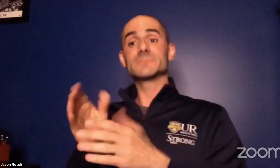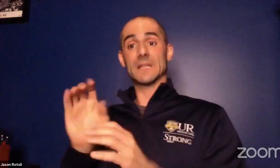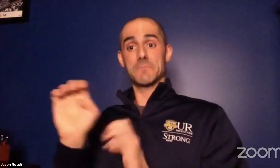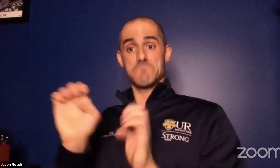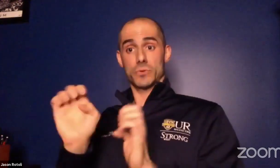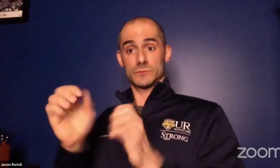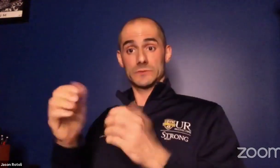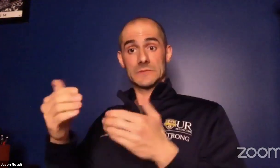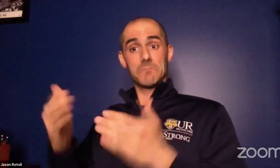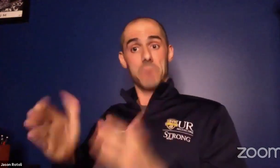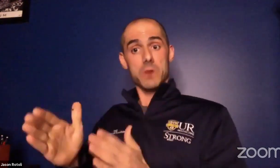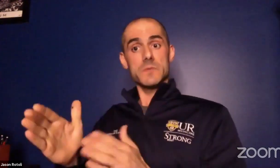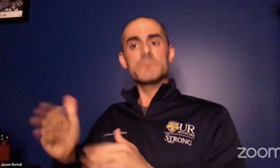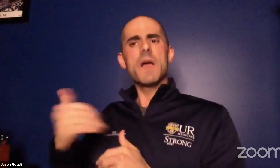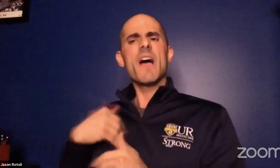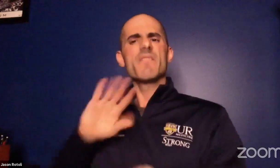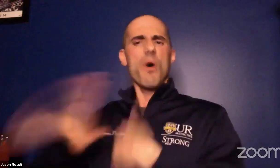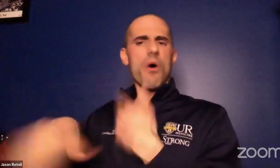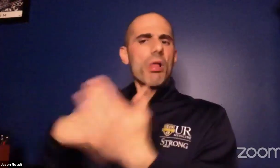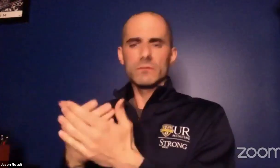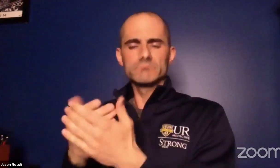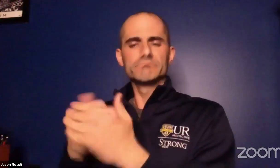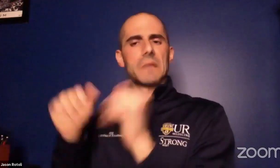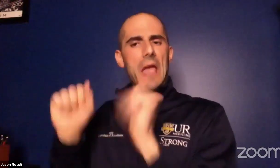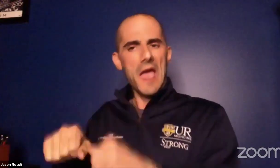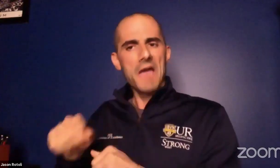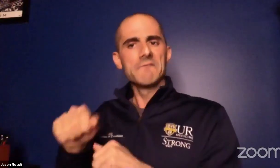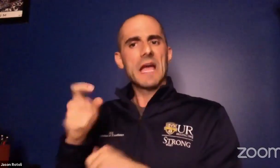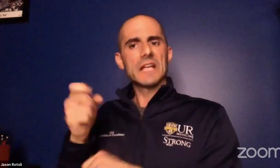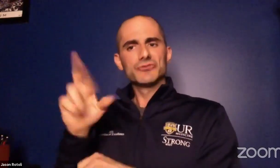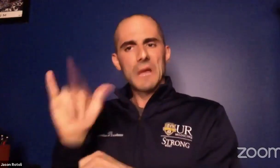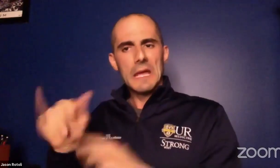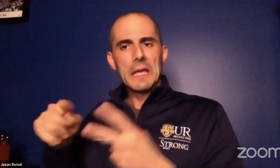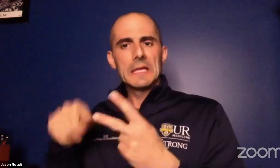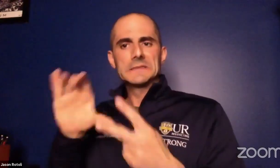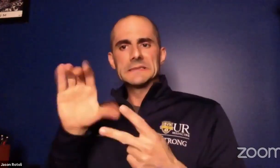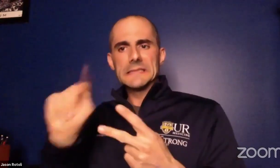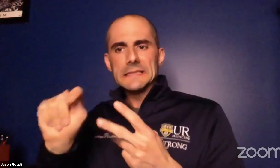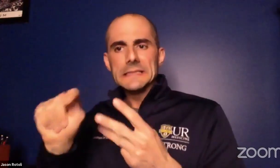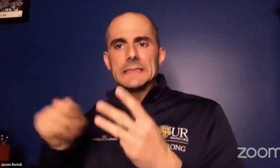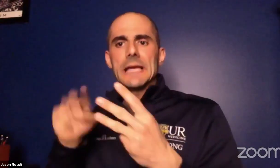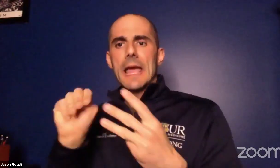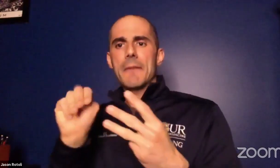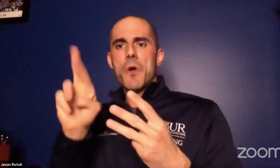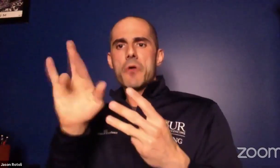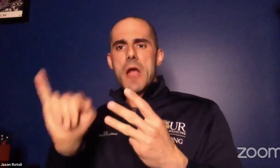could have an IV or whatever you need. At urgent care, yes, you could get it there.